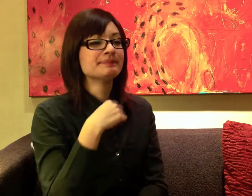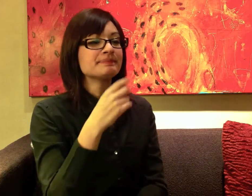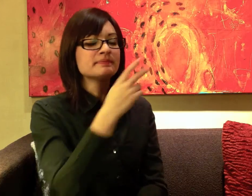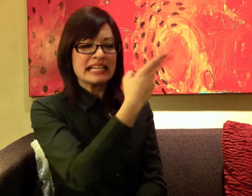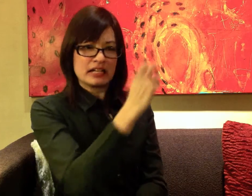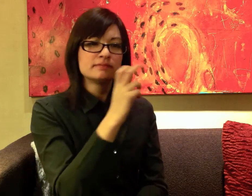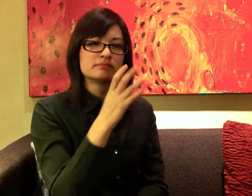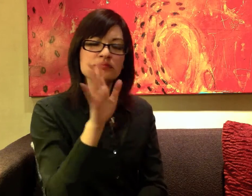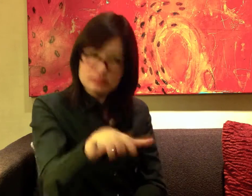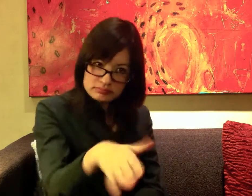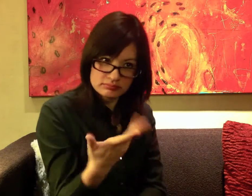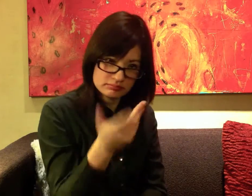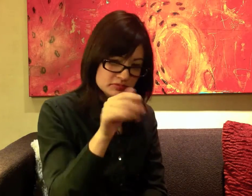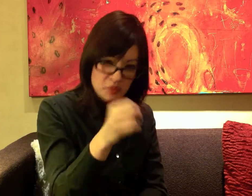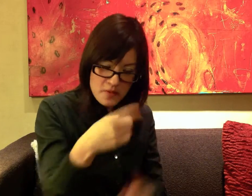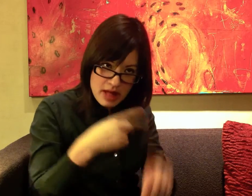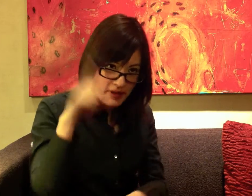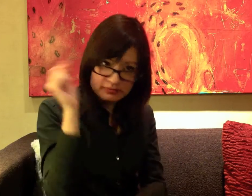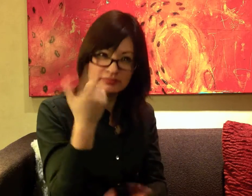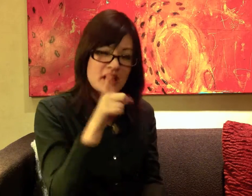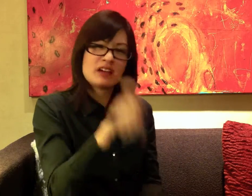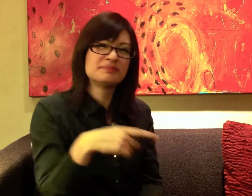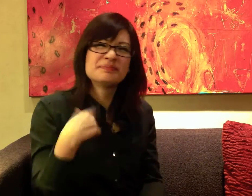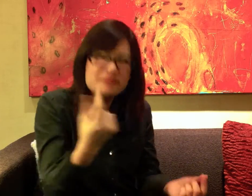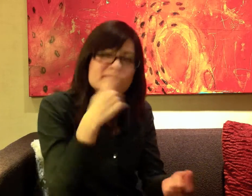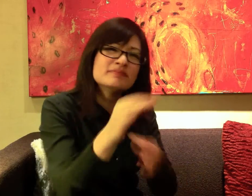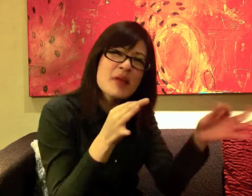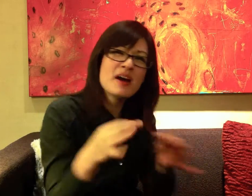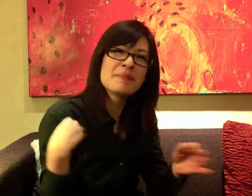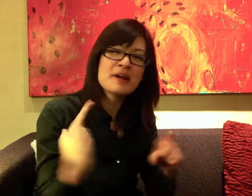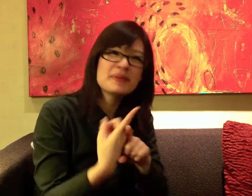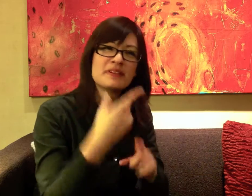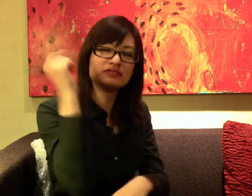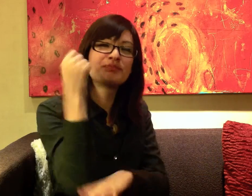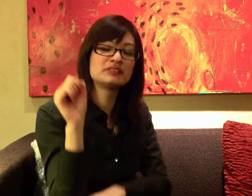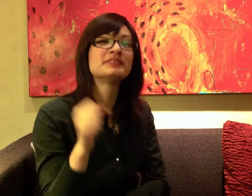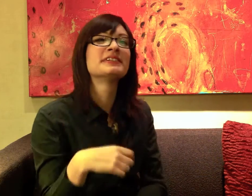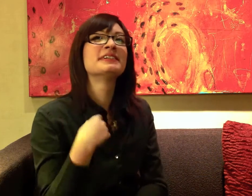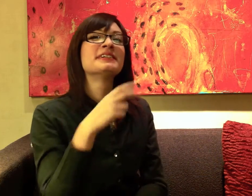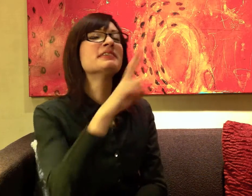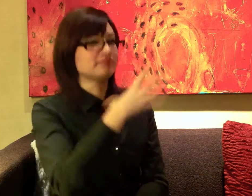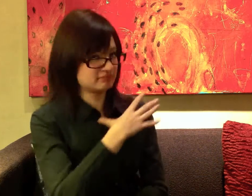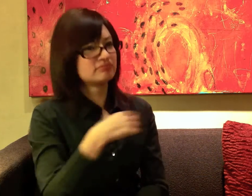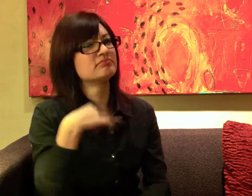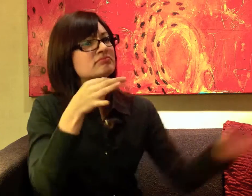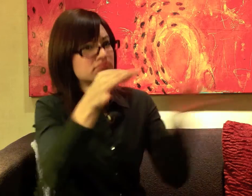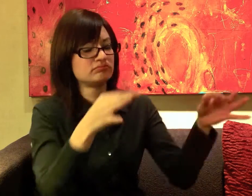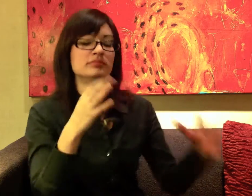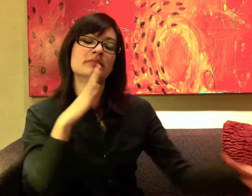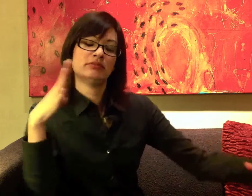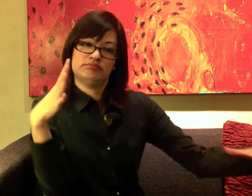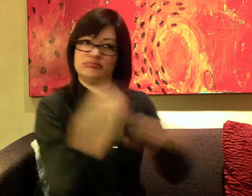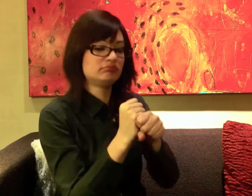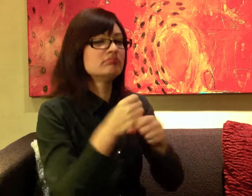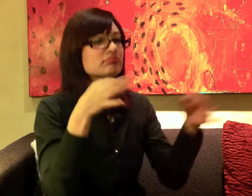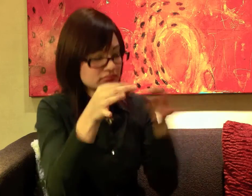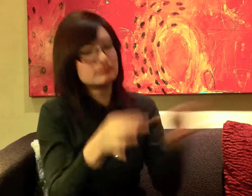Then he asked for more clarification regarding the protest at Gallaudet. I gave him a summary of what happened.